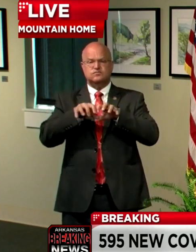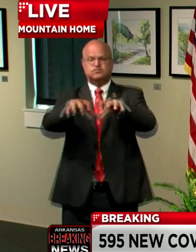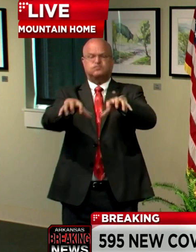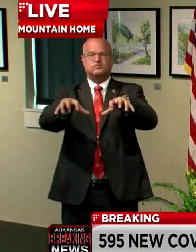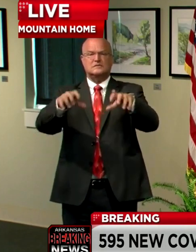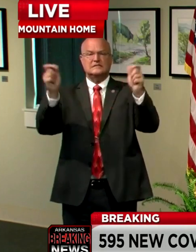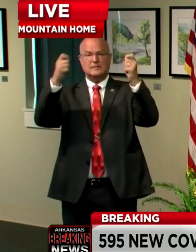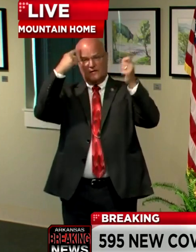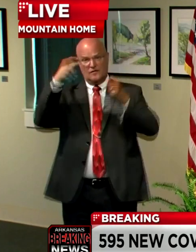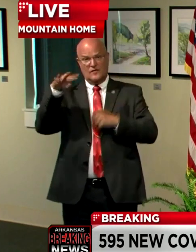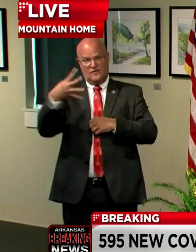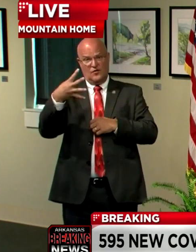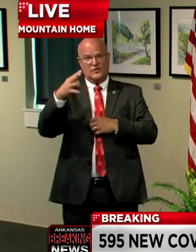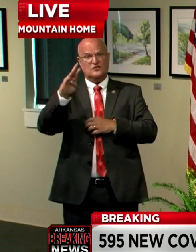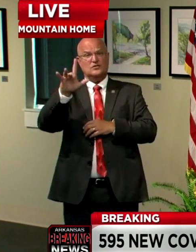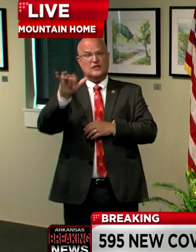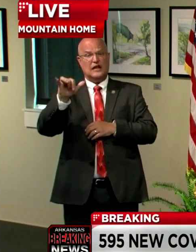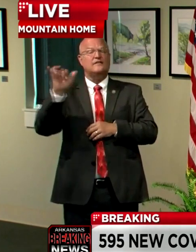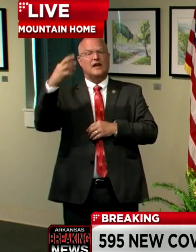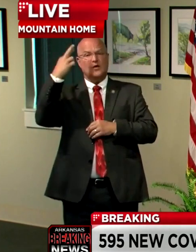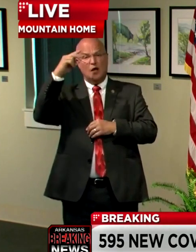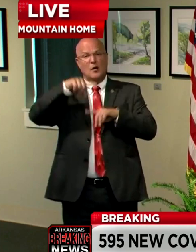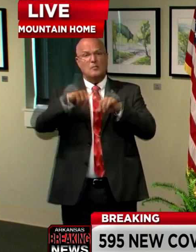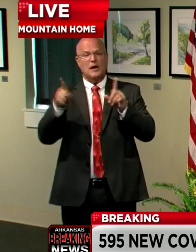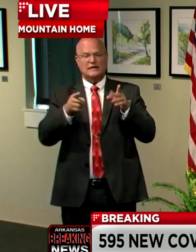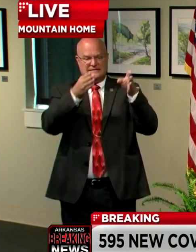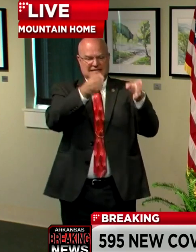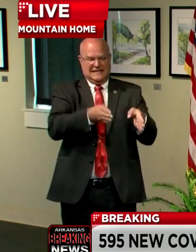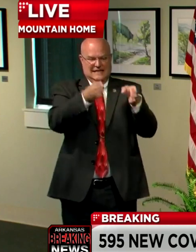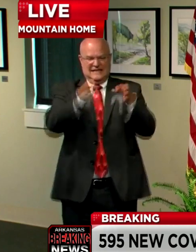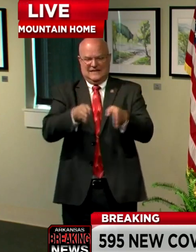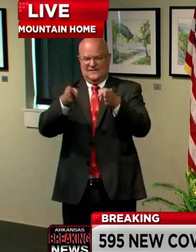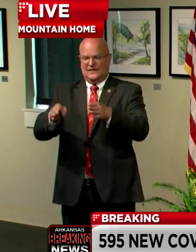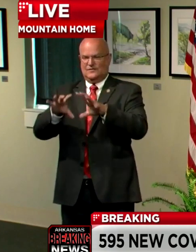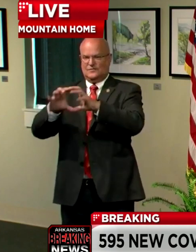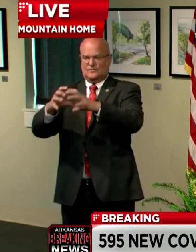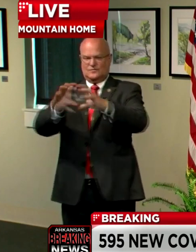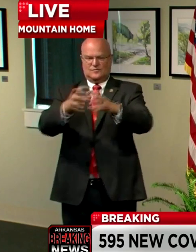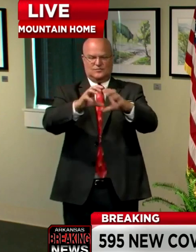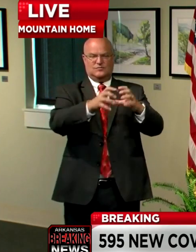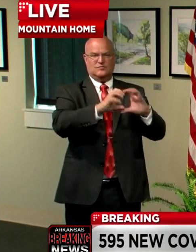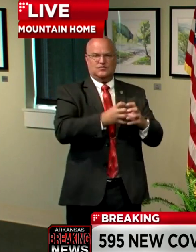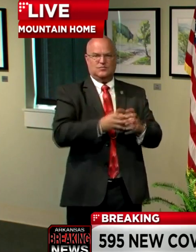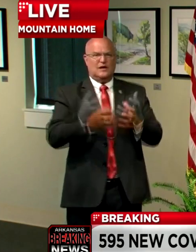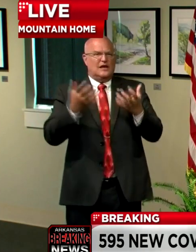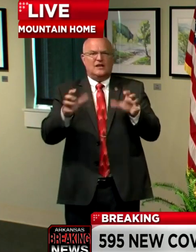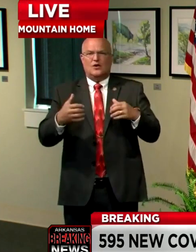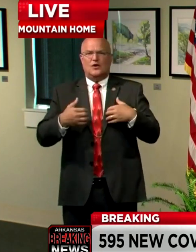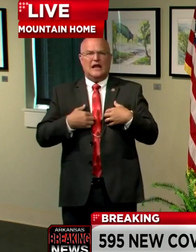AROUND JULY 4TH. AS TO HOW WE CONDUCT OUR CELEBRATION, I KNOW A NUMBER OF CITIES HAVE CANCELED CELEBRATIONS FOR THAT